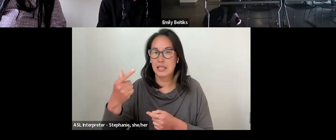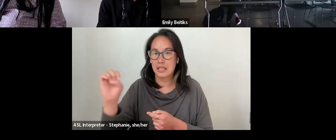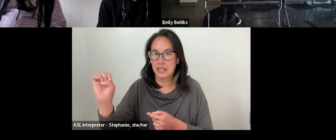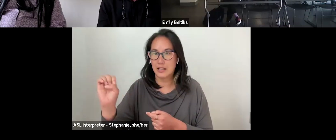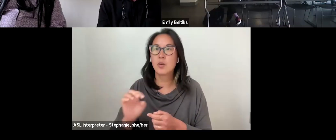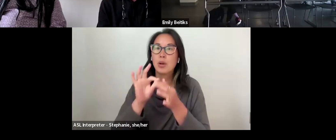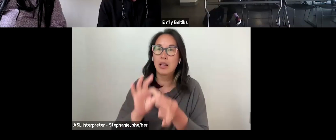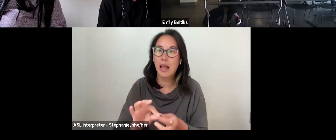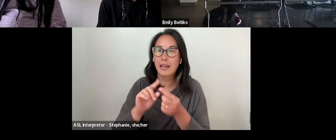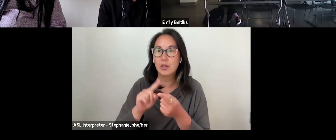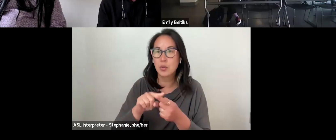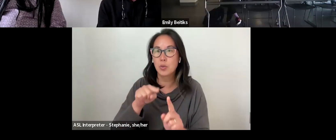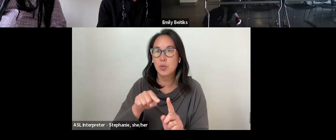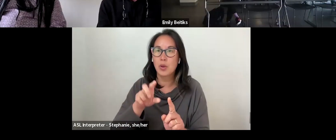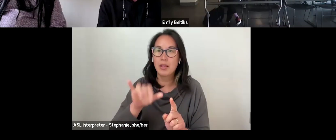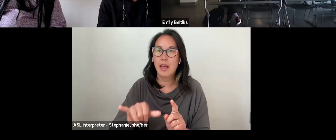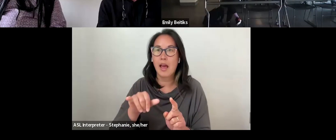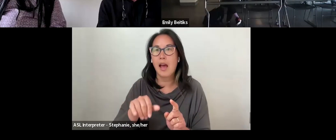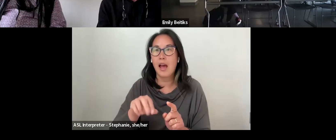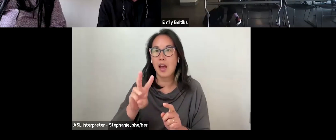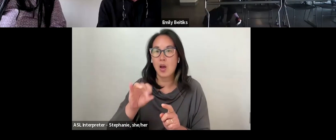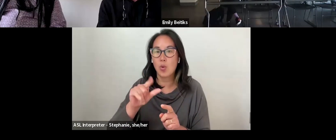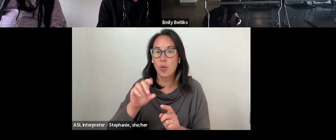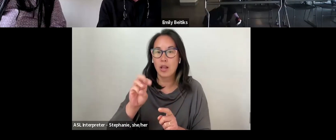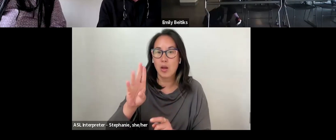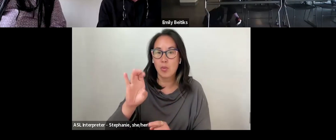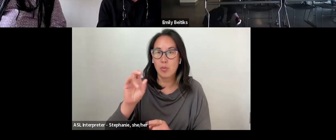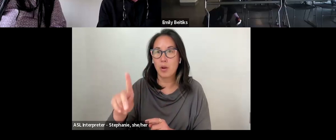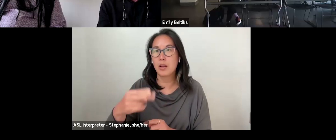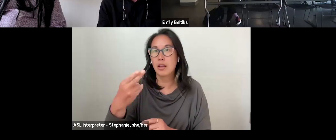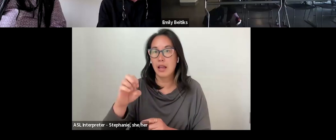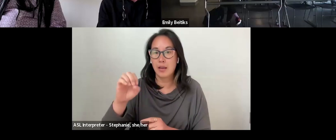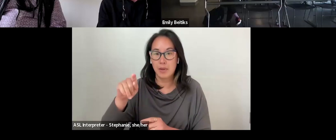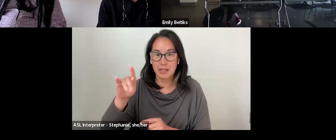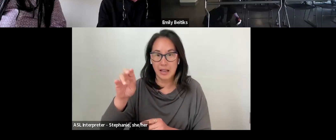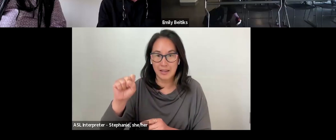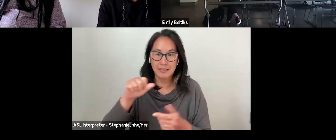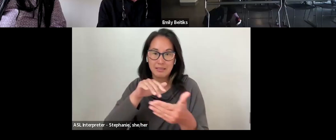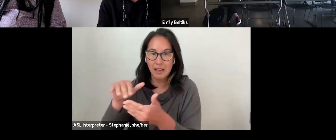and the Cancer Studies at the Jewish Crime Disease Hospital in New York.